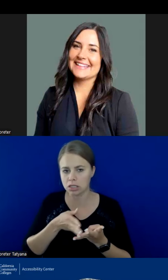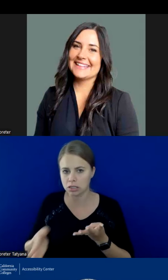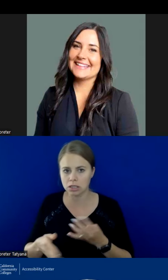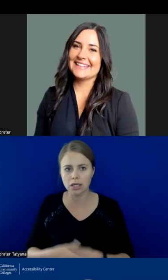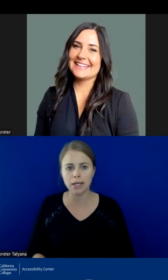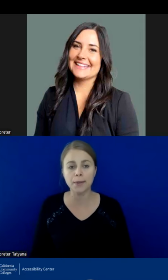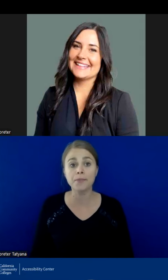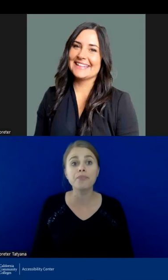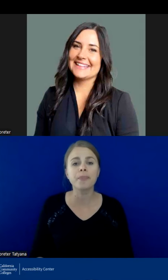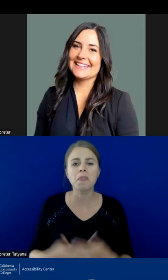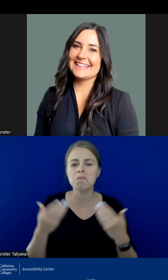So let's begin with visuals.